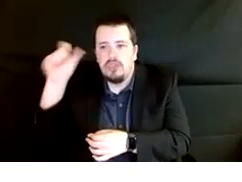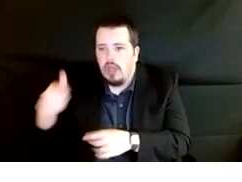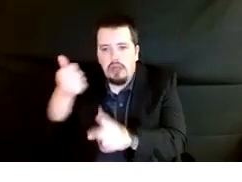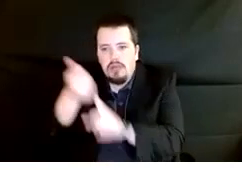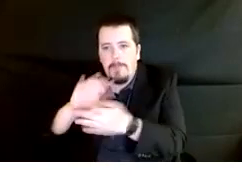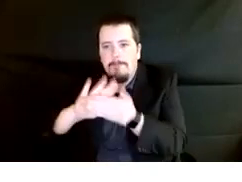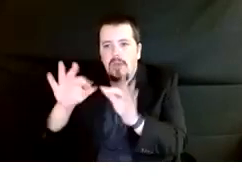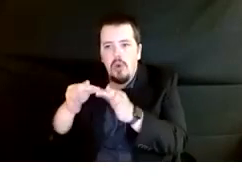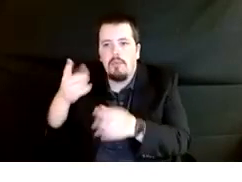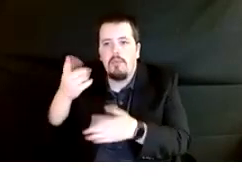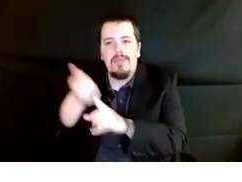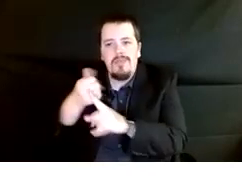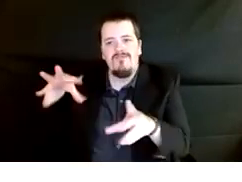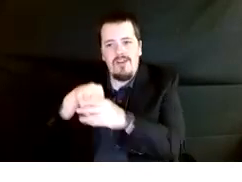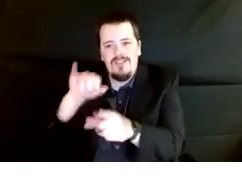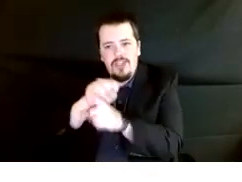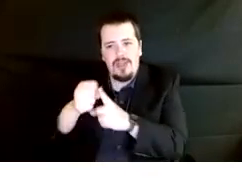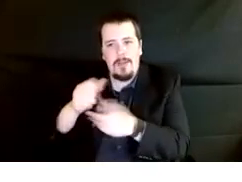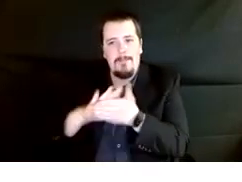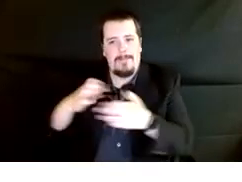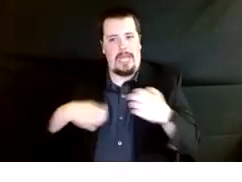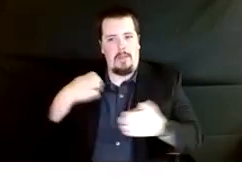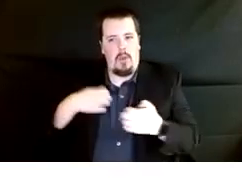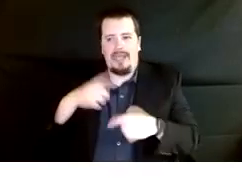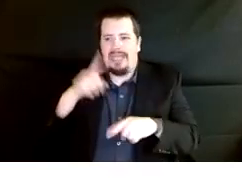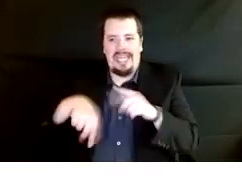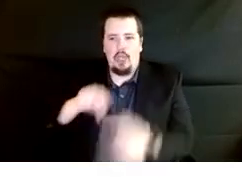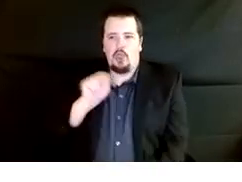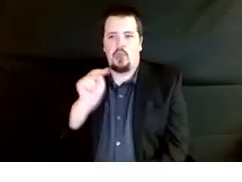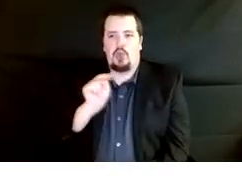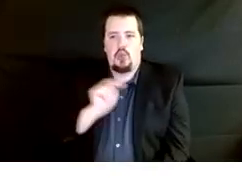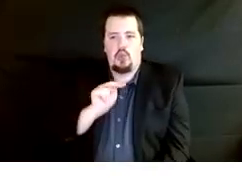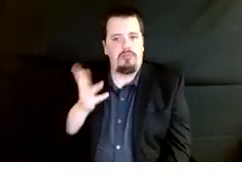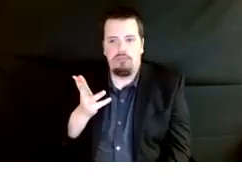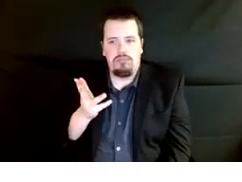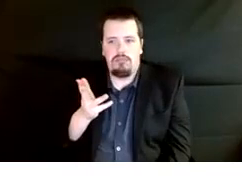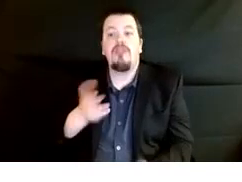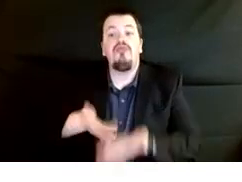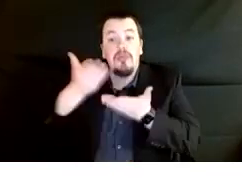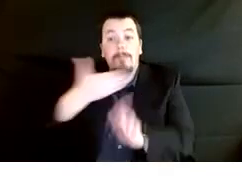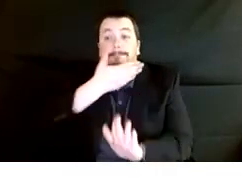may get emotional and not practice impartiality, the suggestion is that it is best to get certified